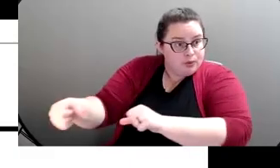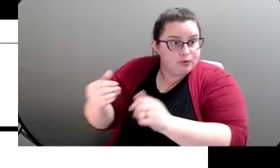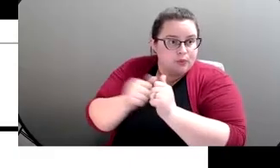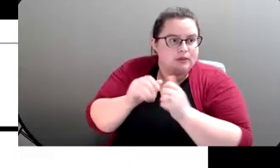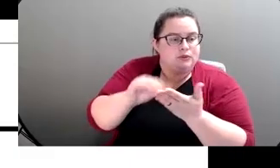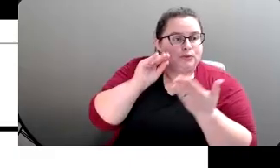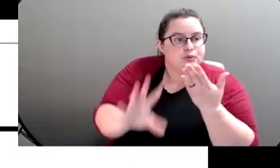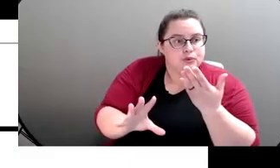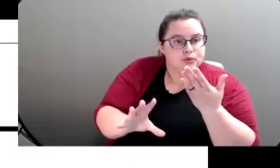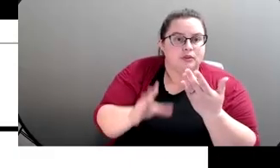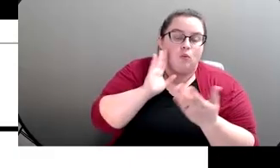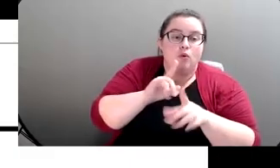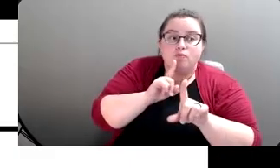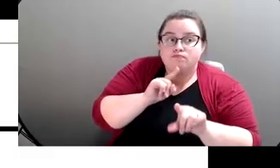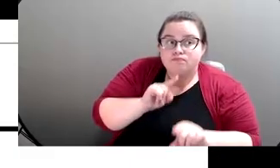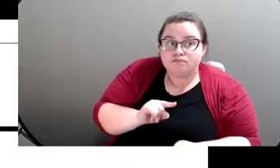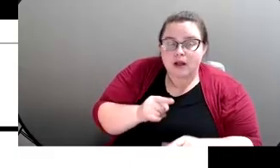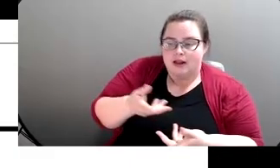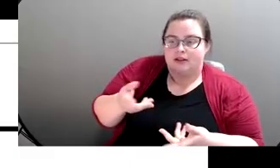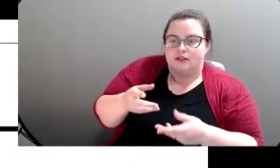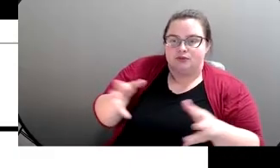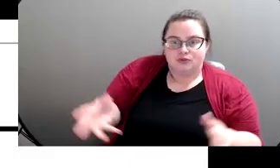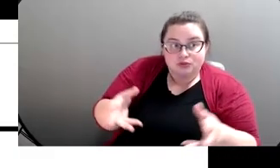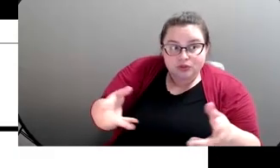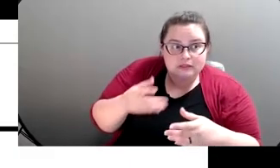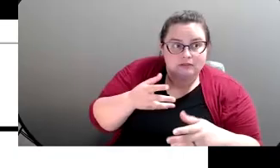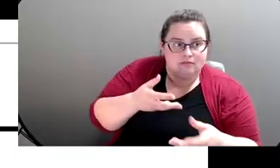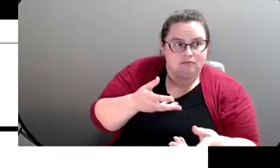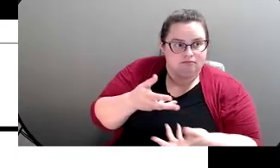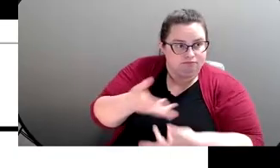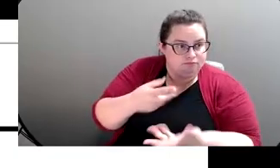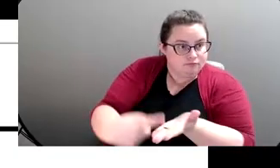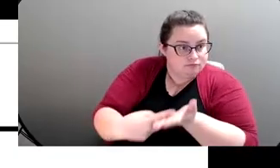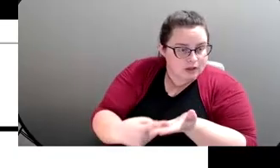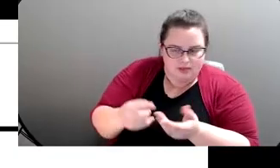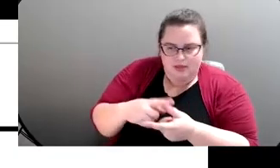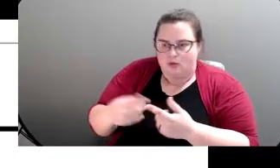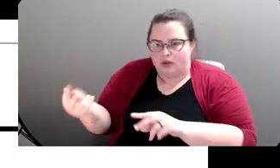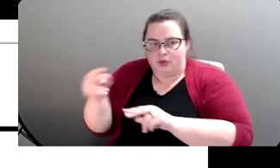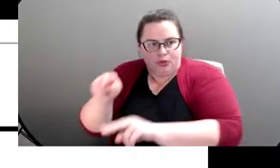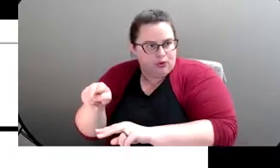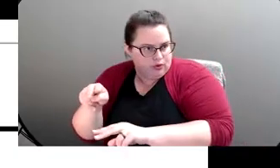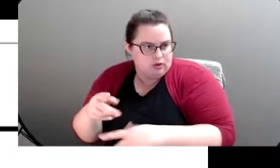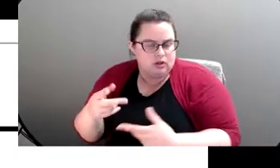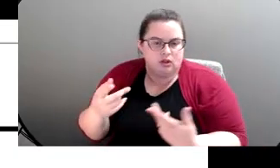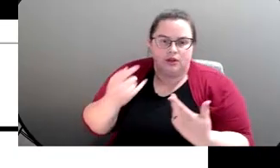and you'll be responding and facilitating those discussions, then that's where they're going to go. They're going to look there. If you're saying that you're going to get,